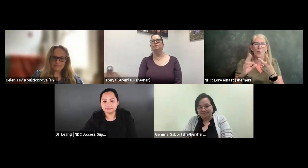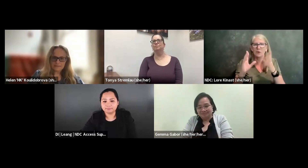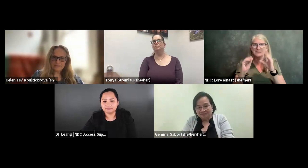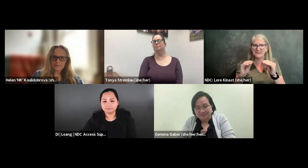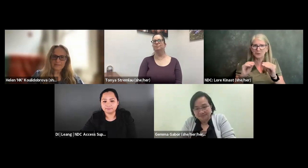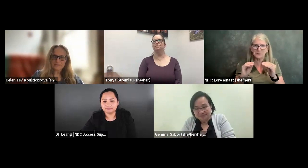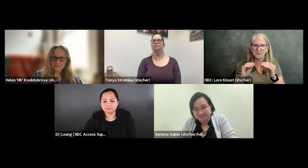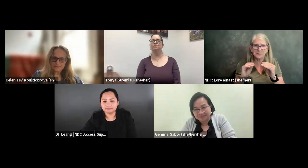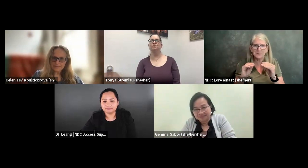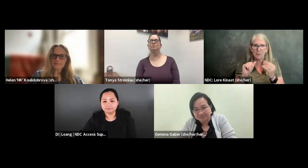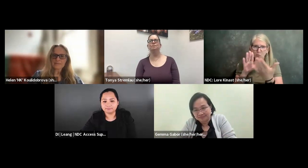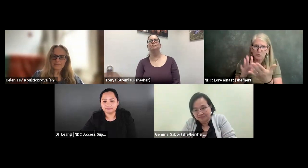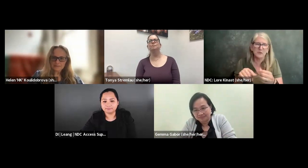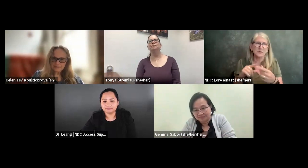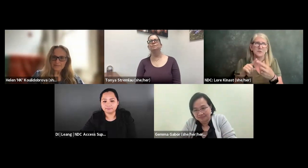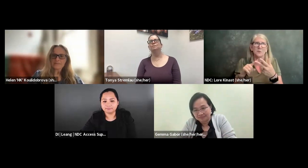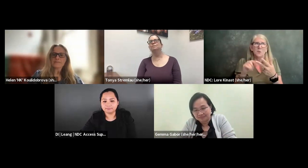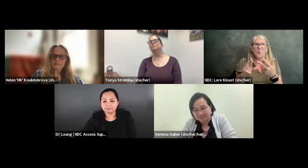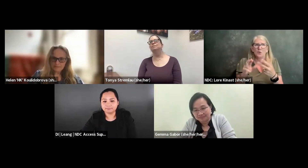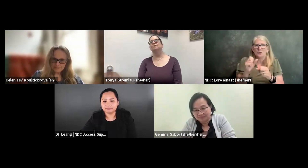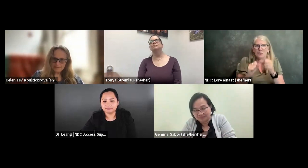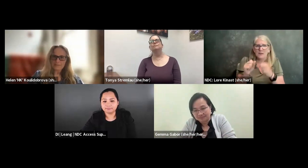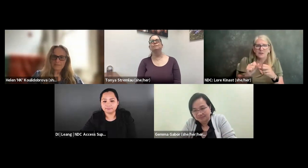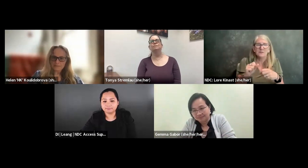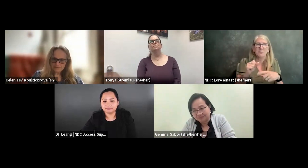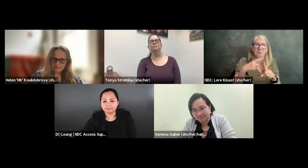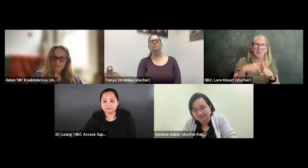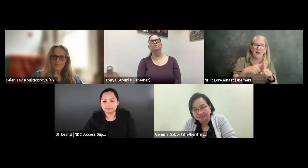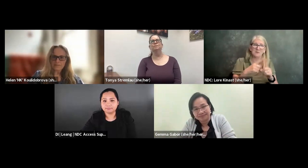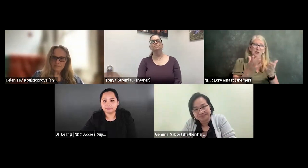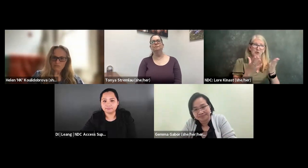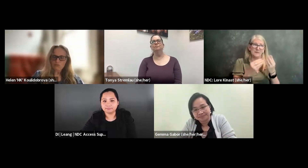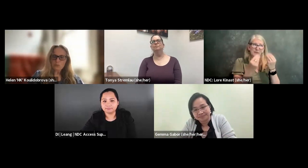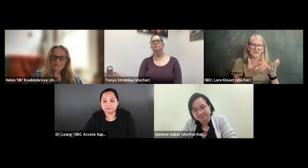to design curriculum or simply take an instructional approach